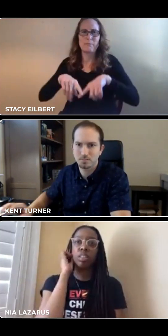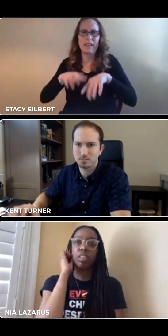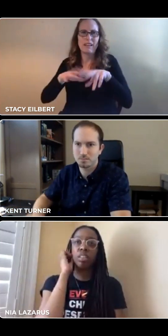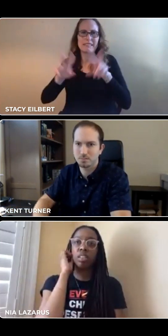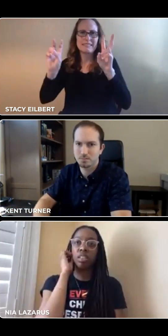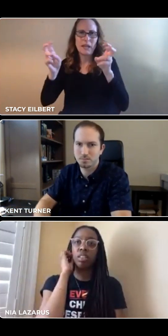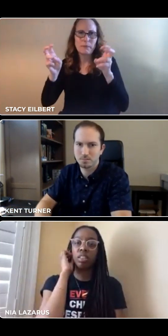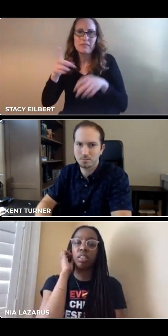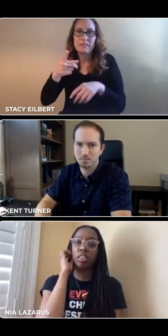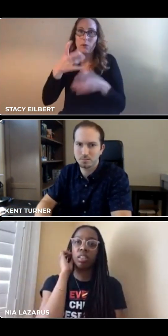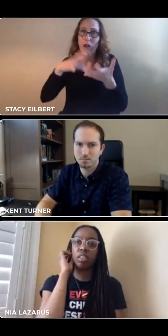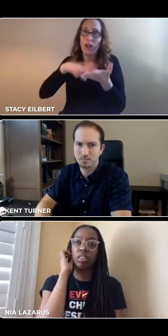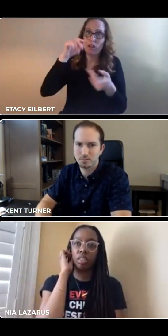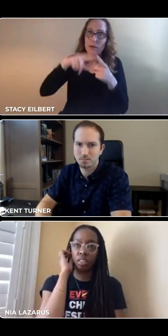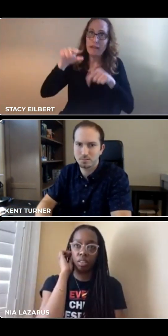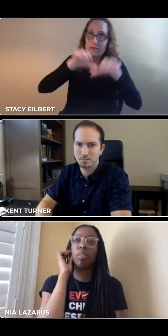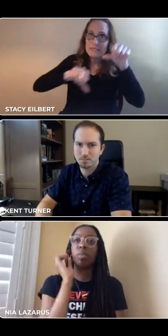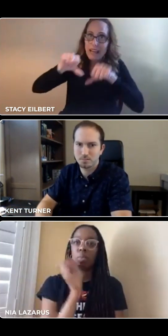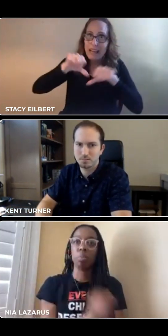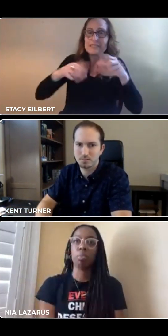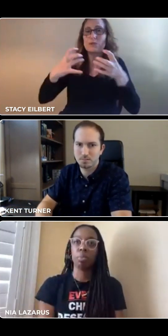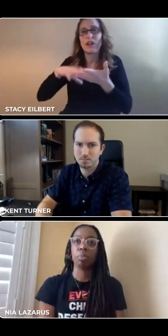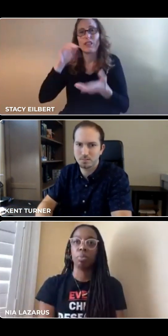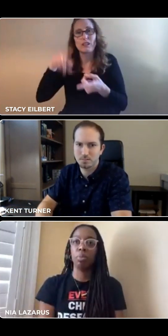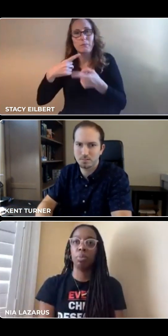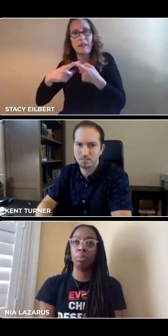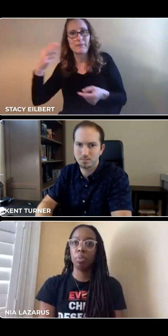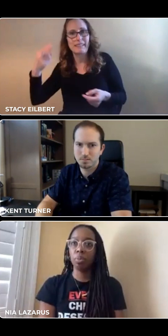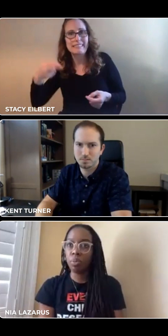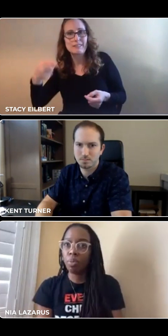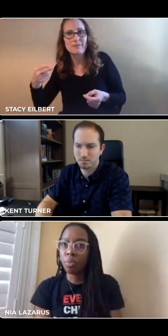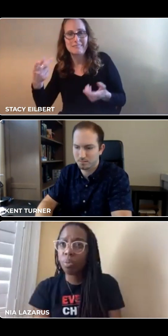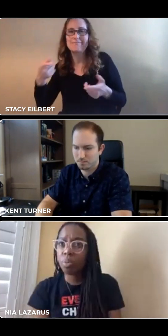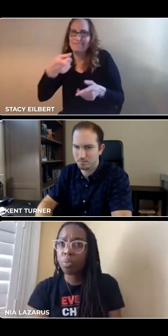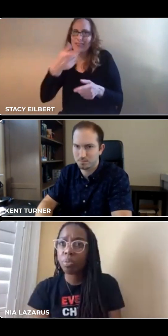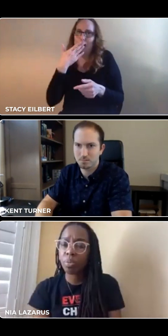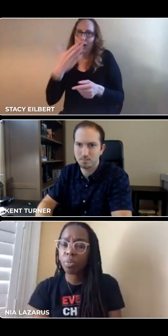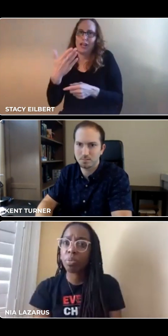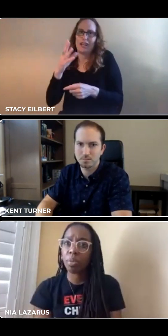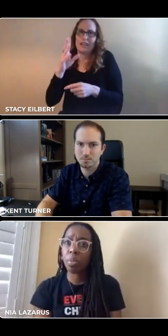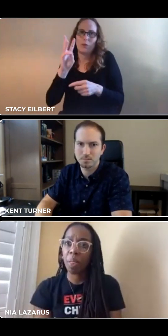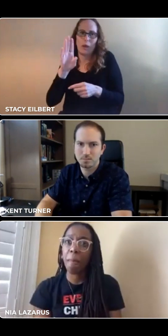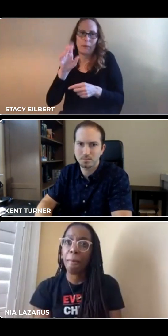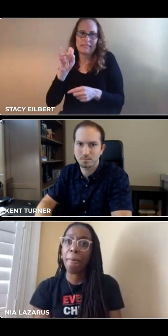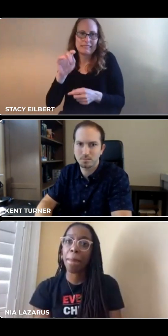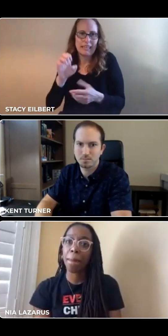be for the whole range of ages, K-12, depending on the subject. If you want to learn science